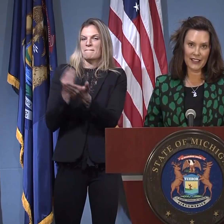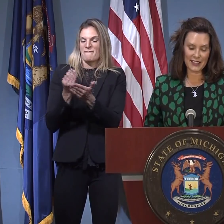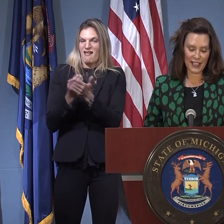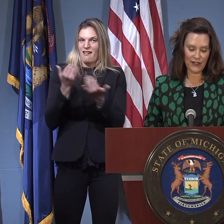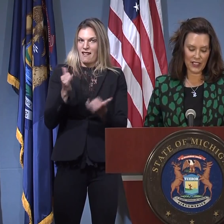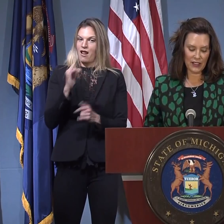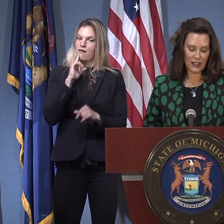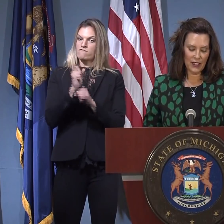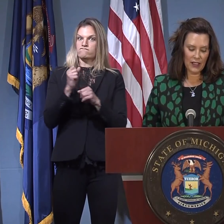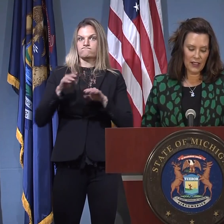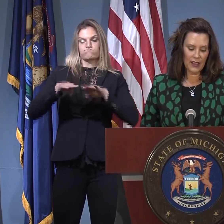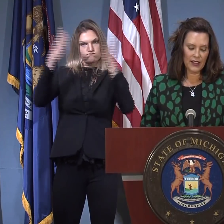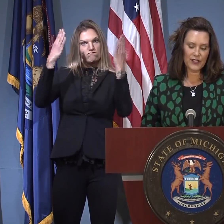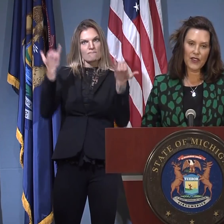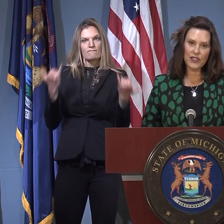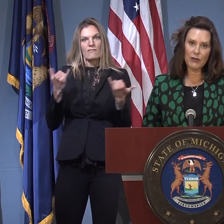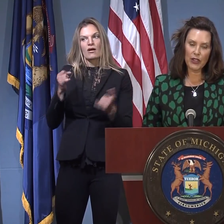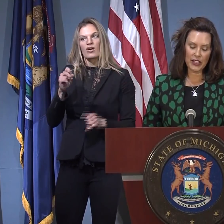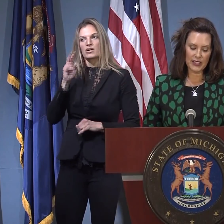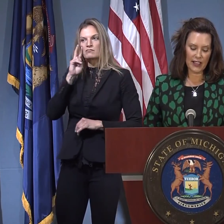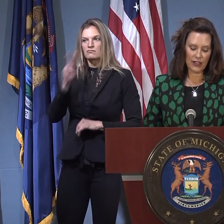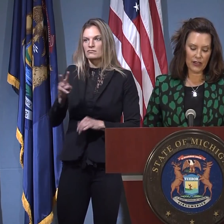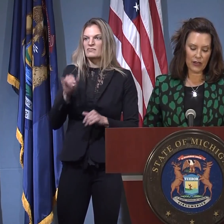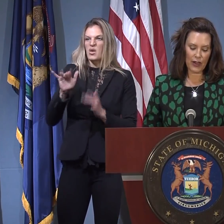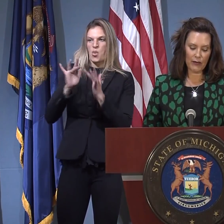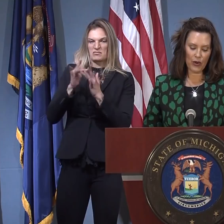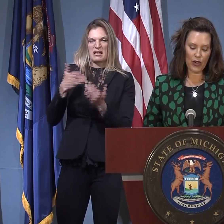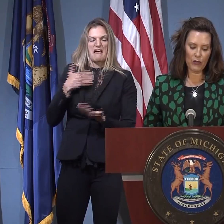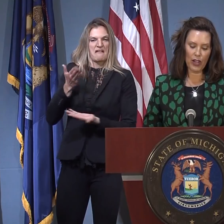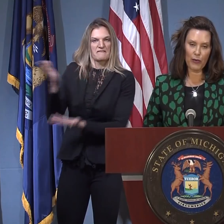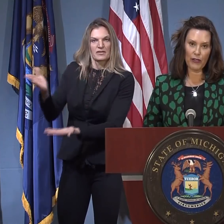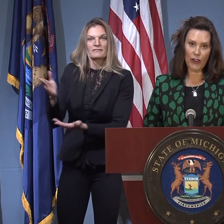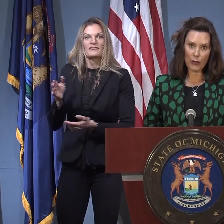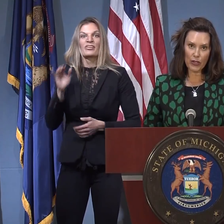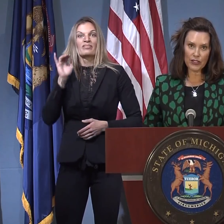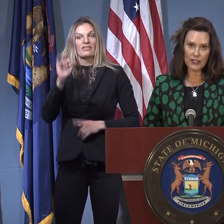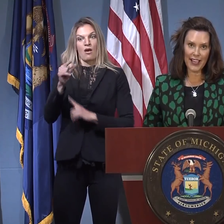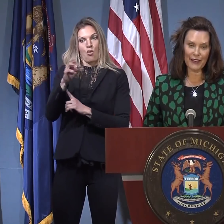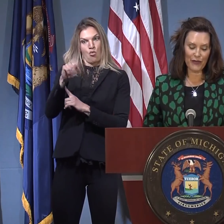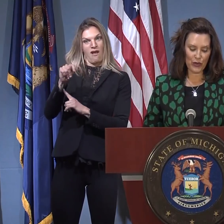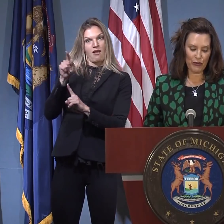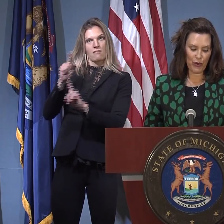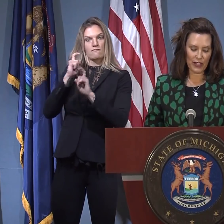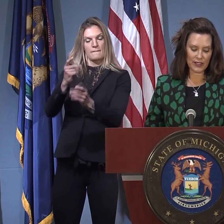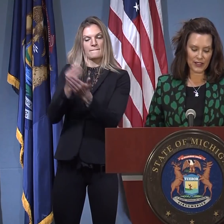PROGRAM ALSO WENT LIVE THIS MORNING AT MICHIGAN BUSINESS. ORG/A SAFETY.